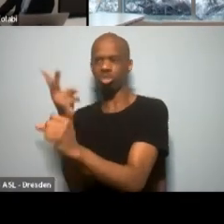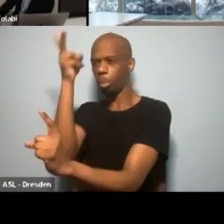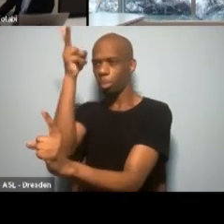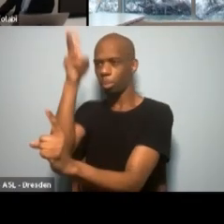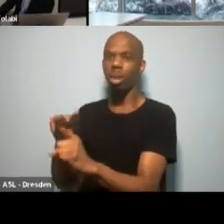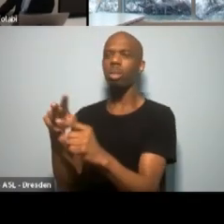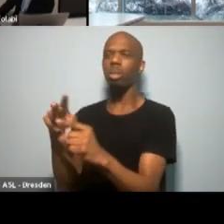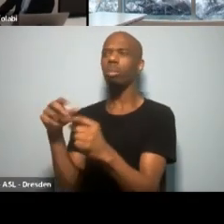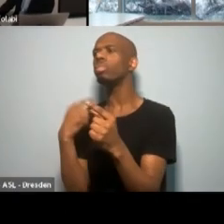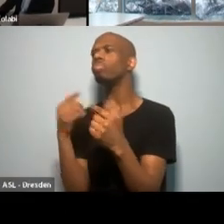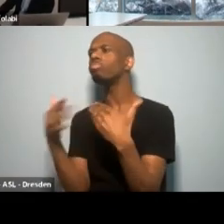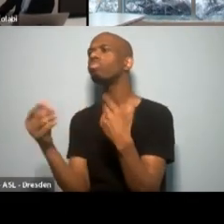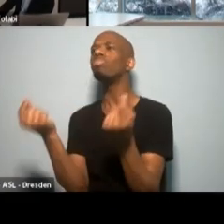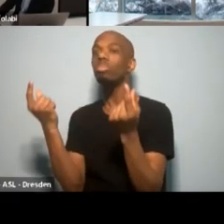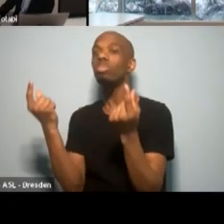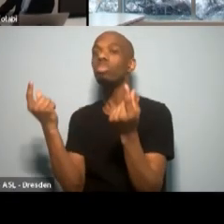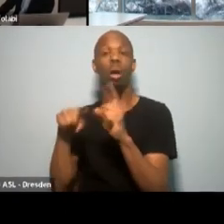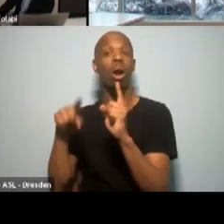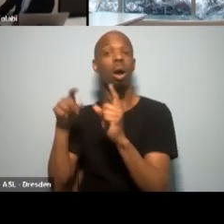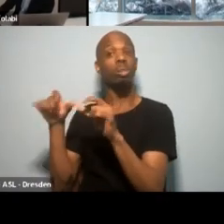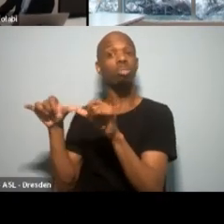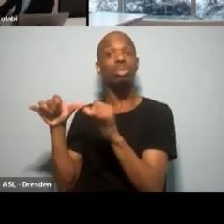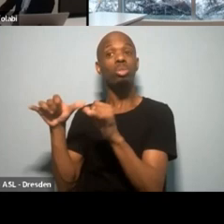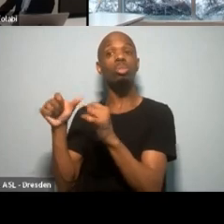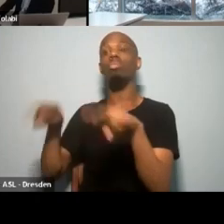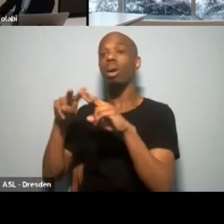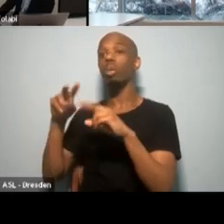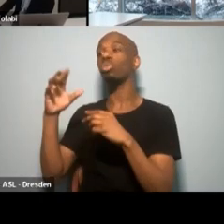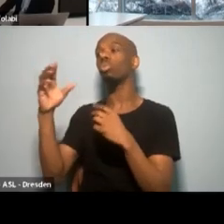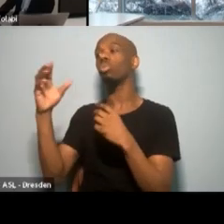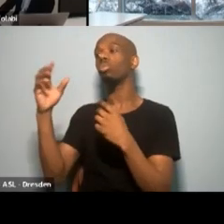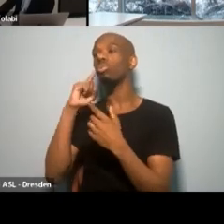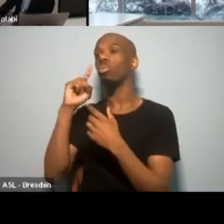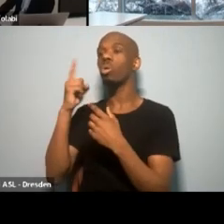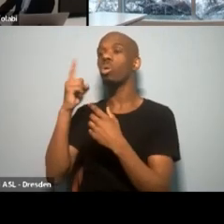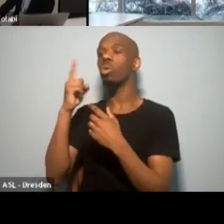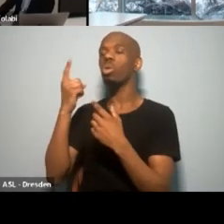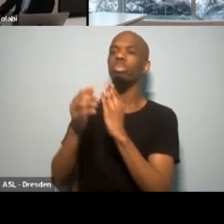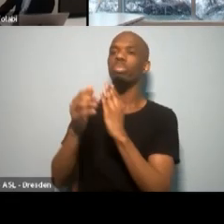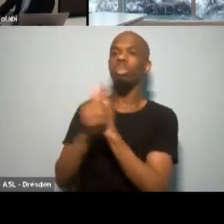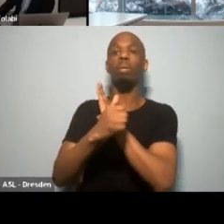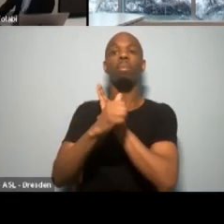its value add for foreign policy and for other aspects of cultural diplomacy.